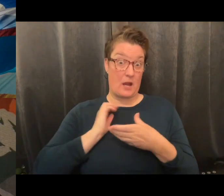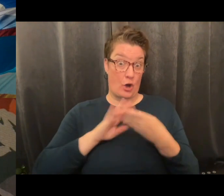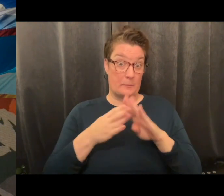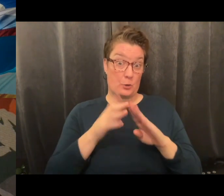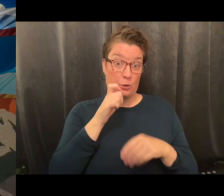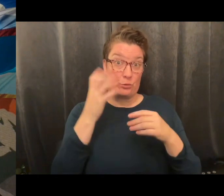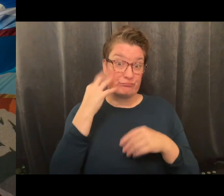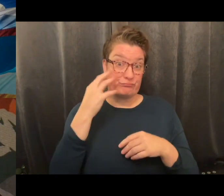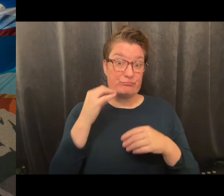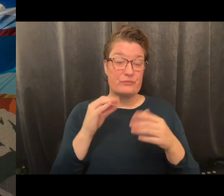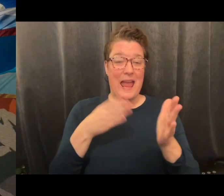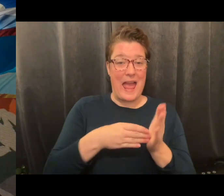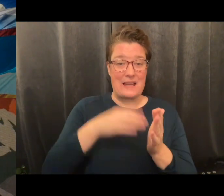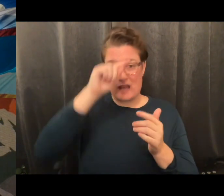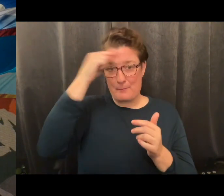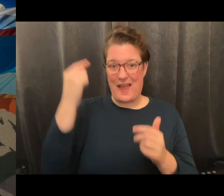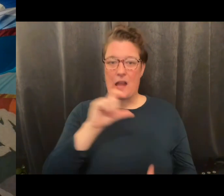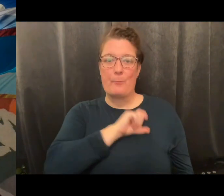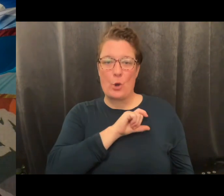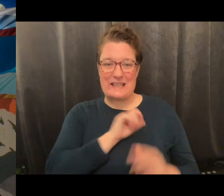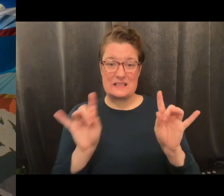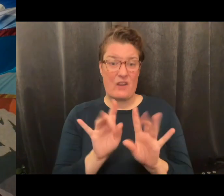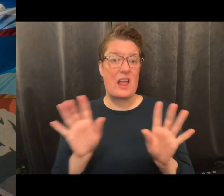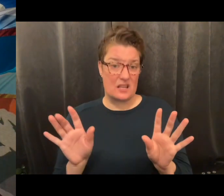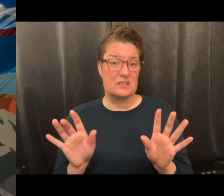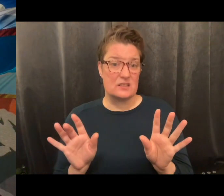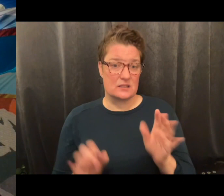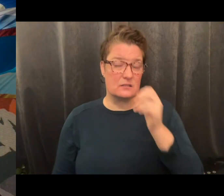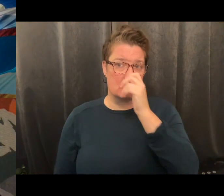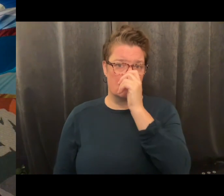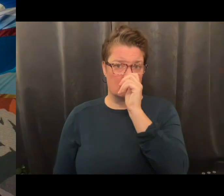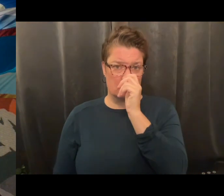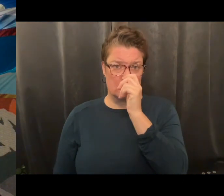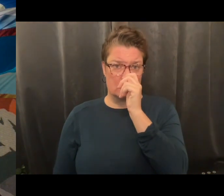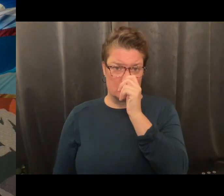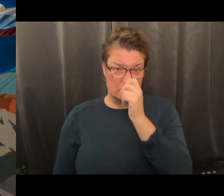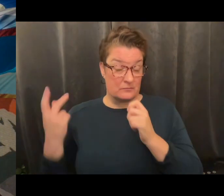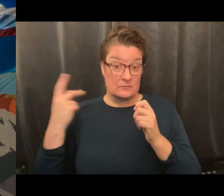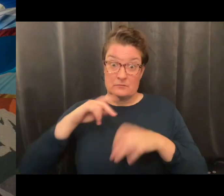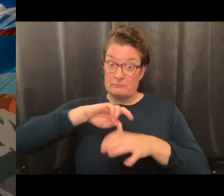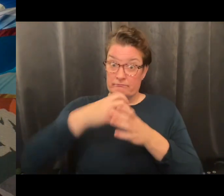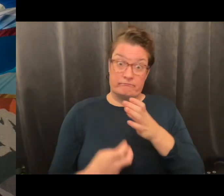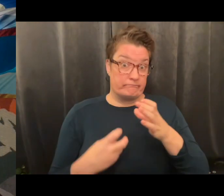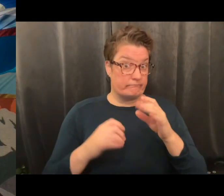And we have been deep in that work, this year, many ups and downs to it.